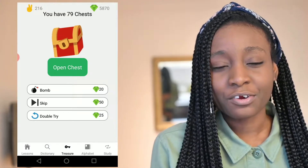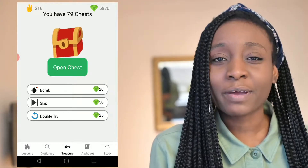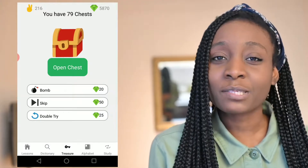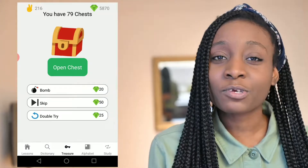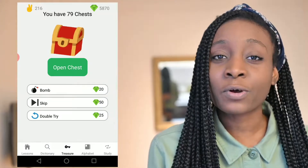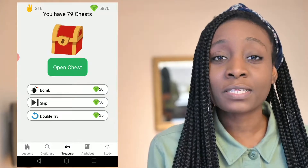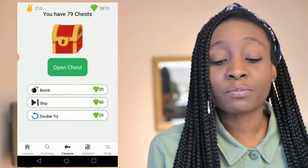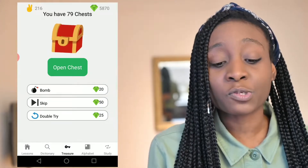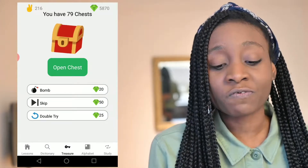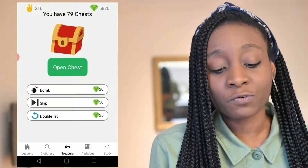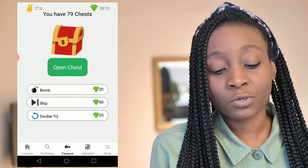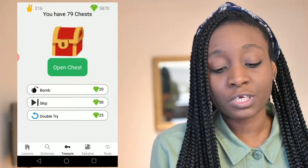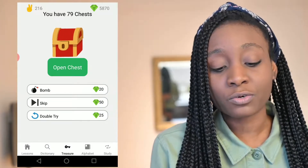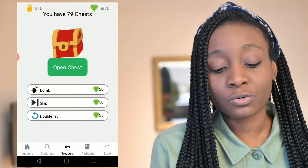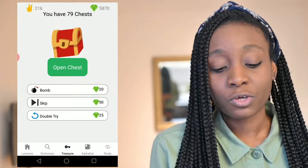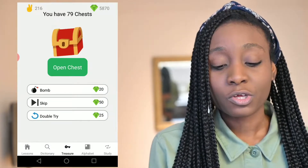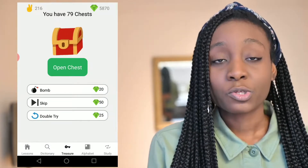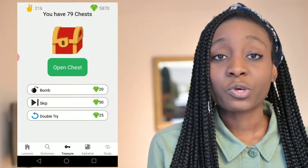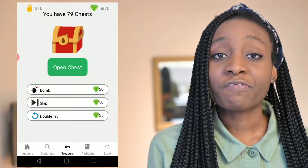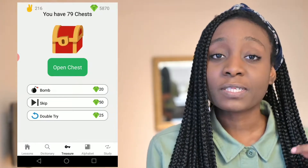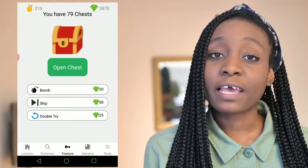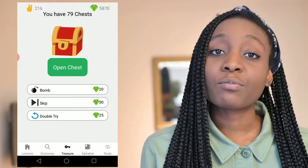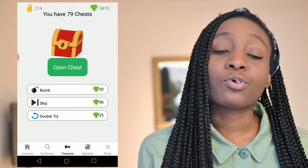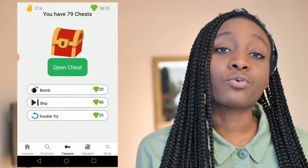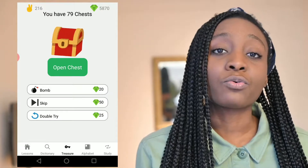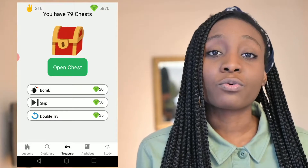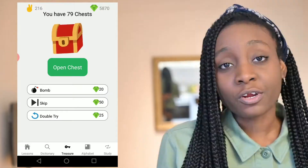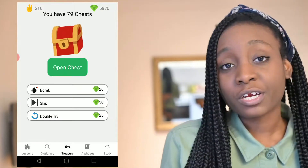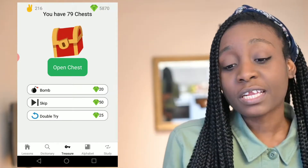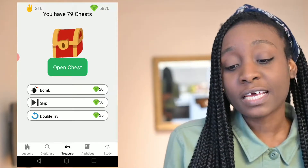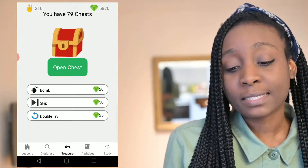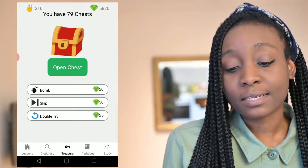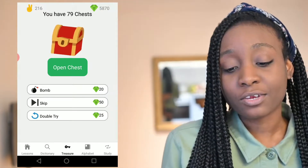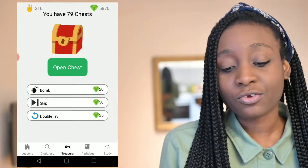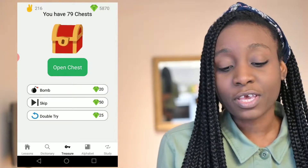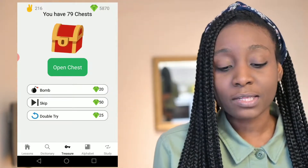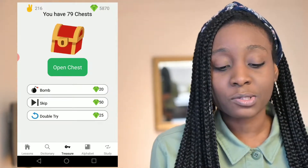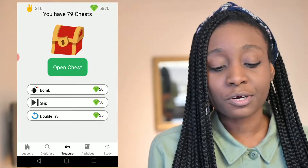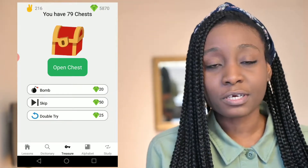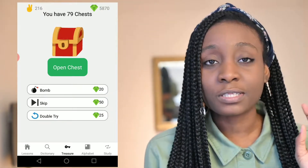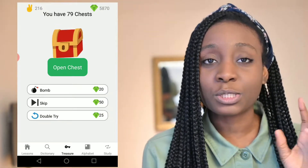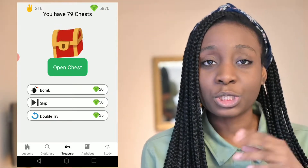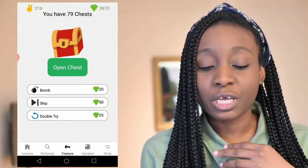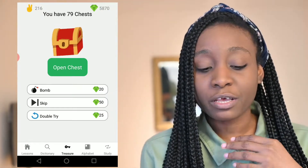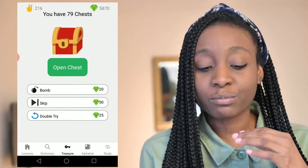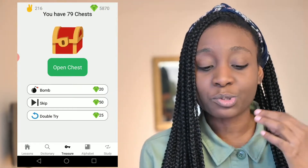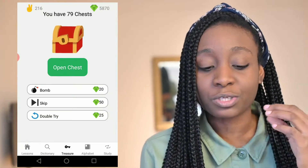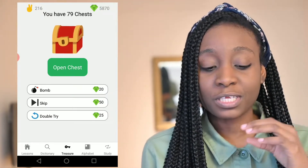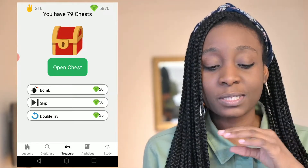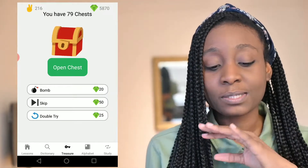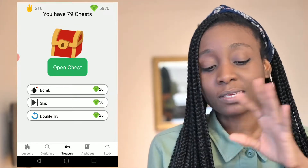it reminds me quite a bit of Duolingo so every time you learn a lesson you get to earn these gems or